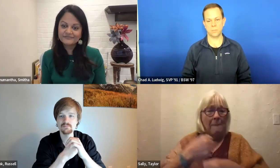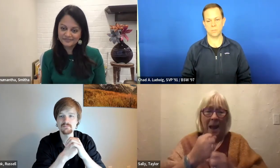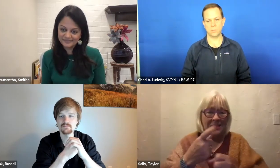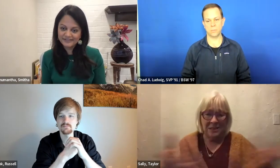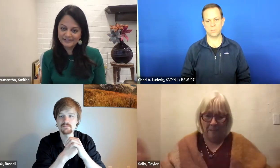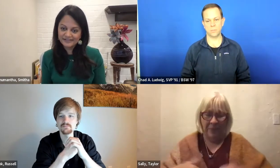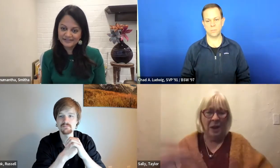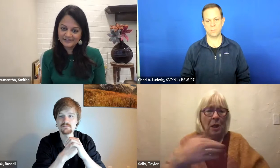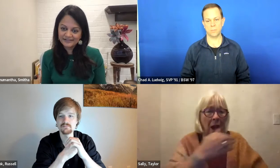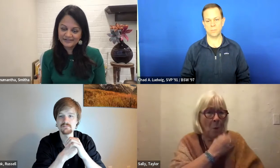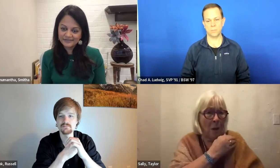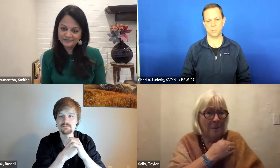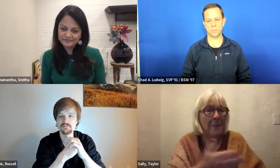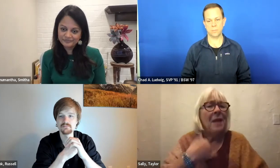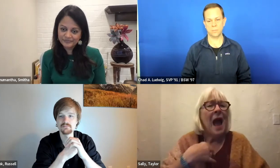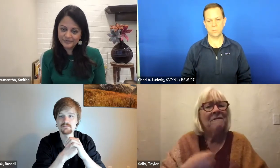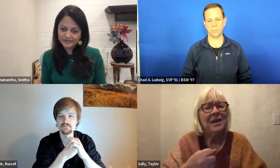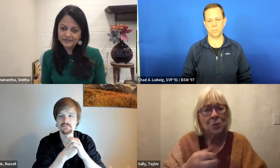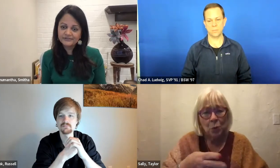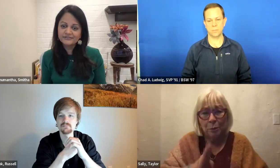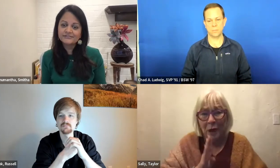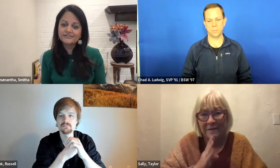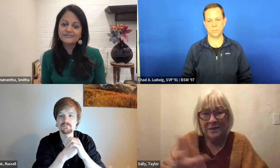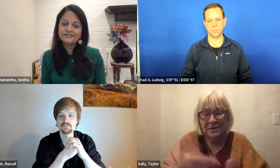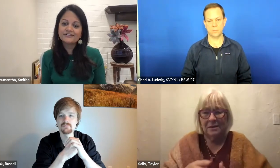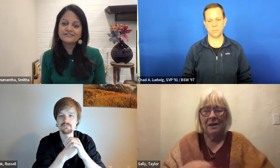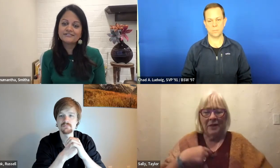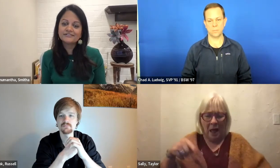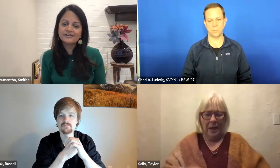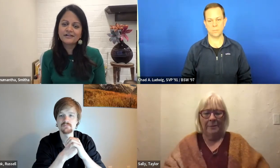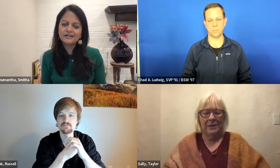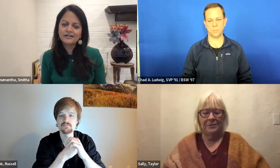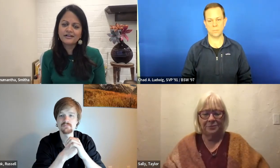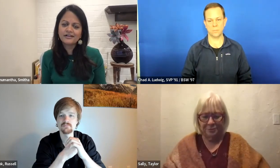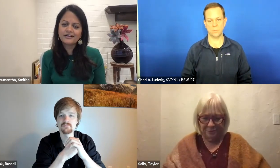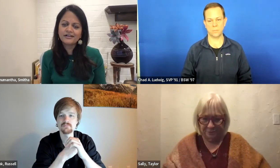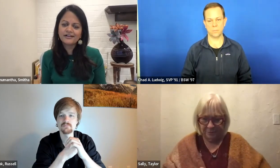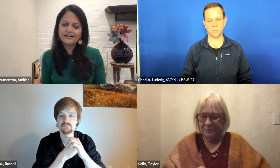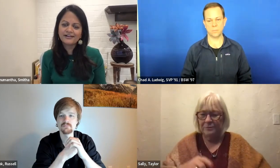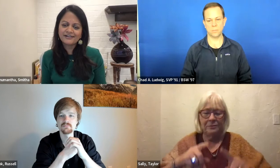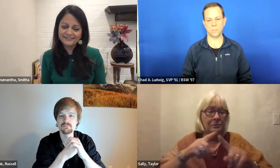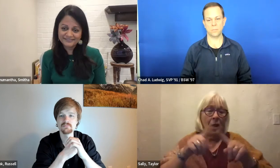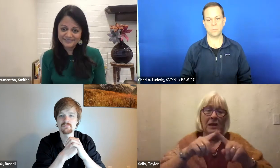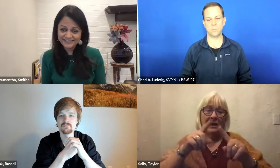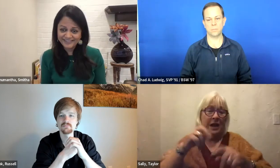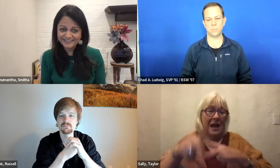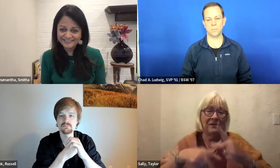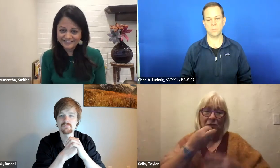We, you know, love to be in the kitchen and make something, and, you know, I would have to remind him, "Oh, it's time for breakfast,"